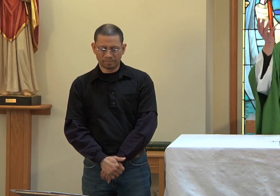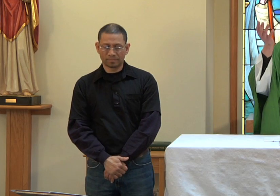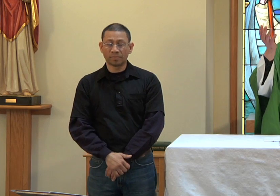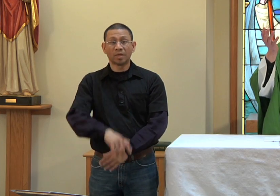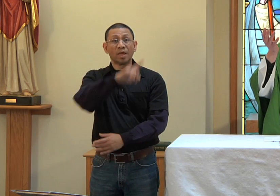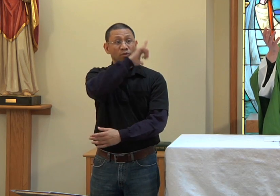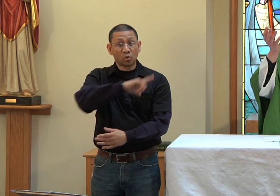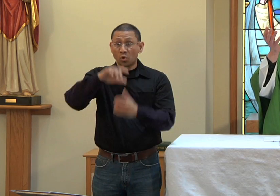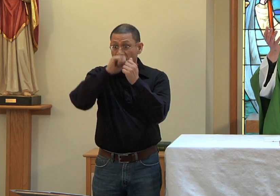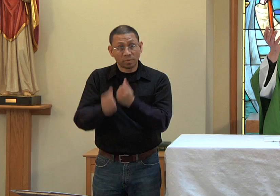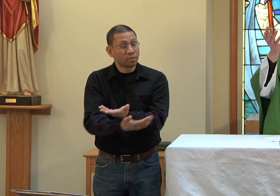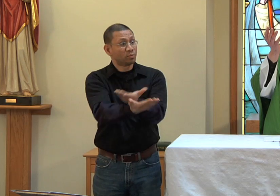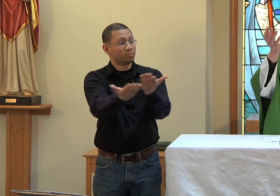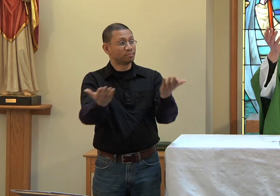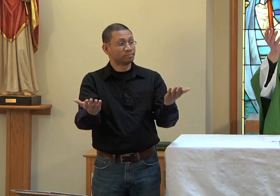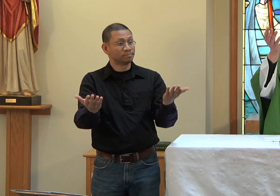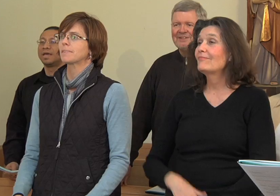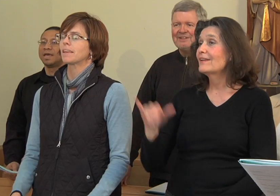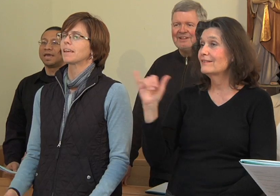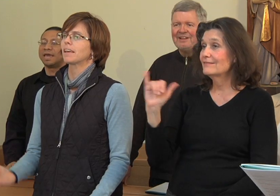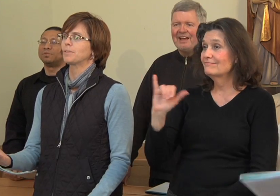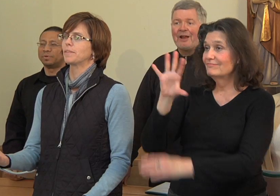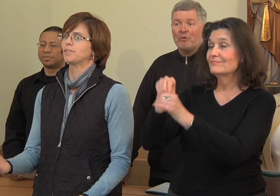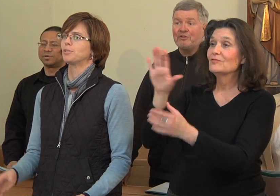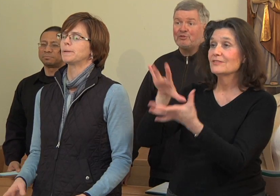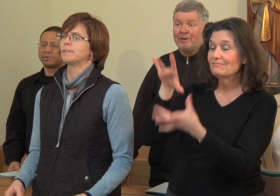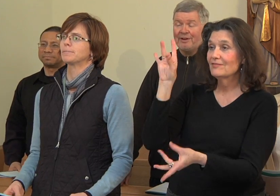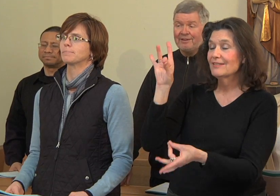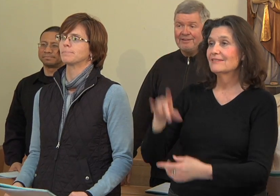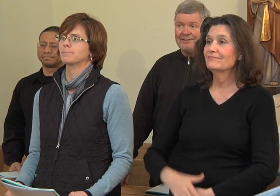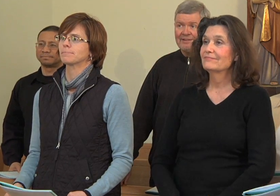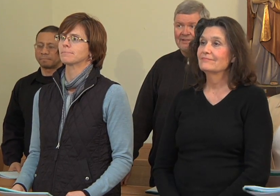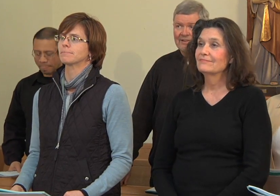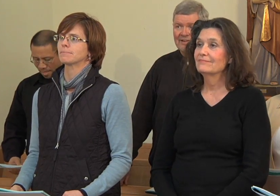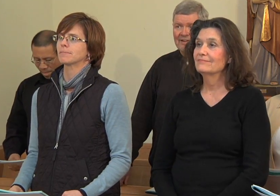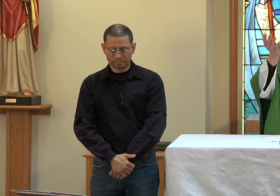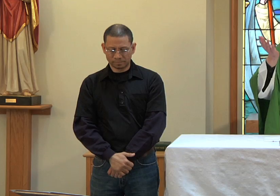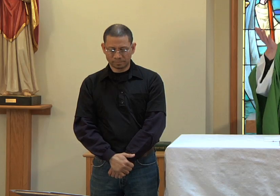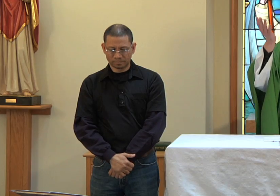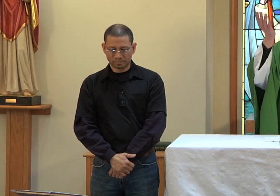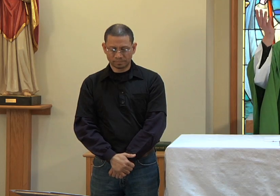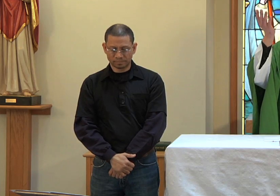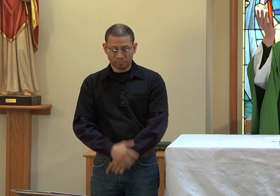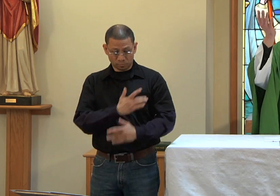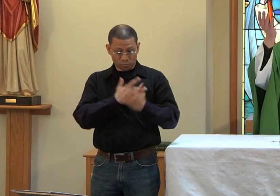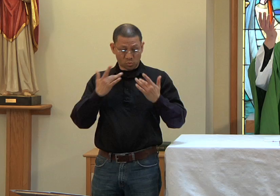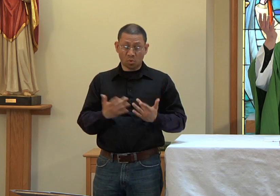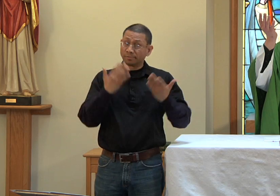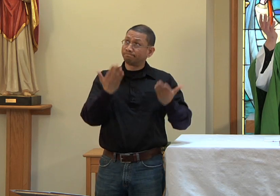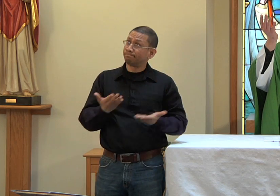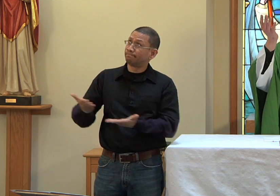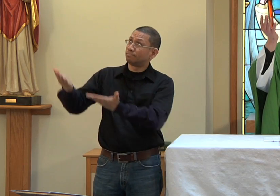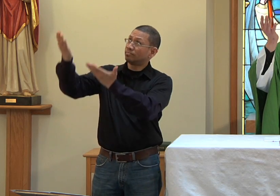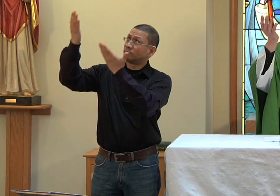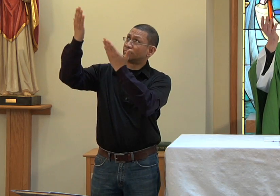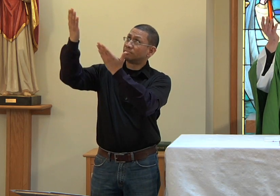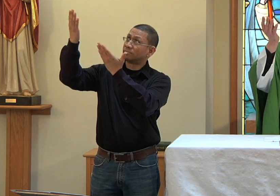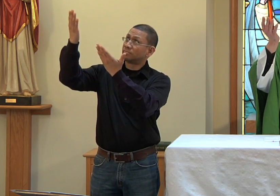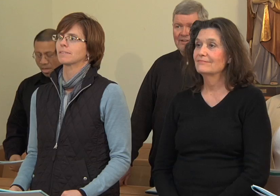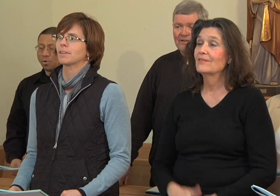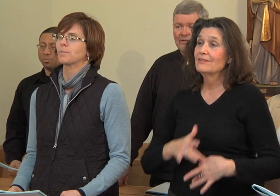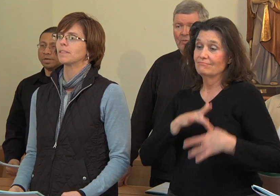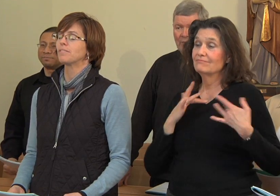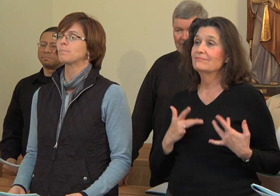The Lord be with you. And with your spirit. Lift up your hearts. We lift them up to the